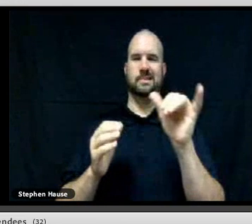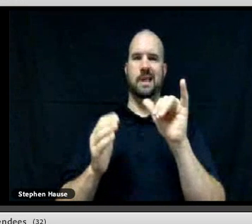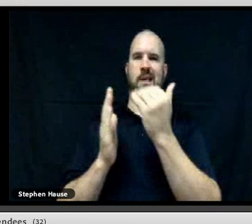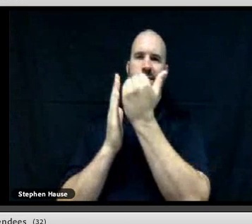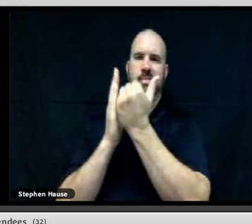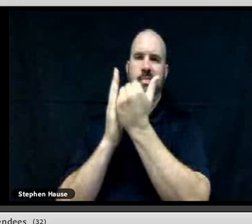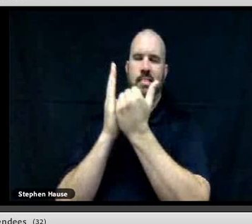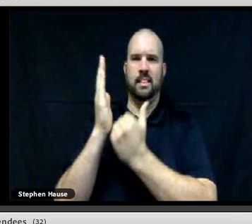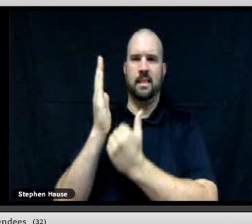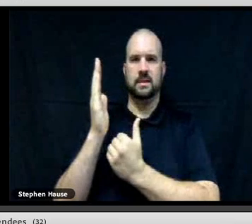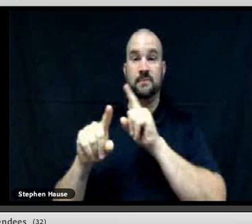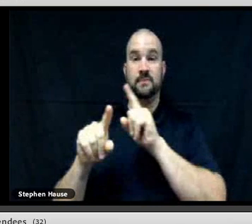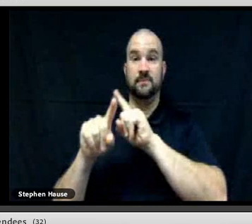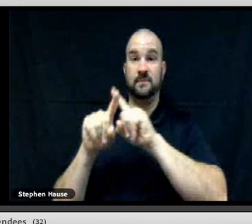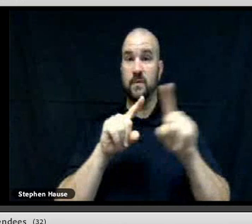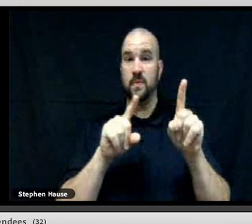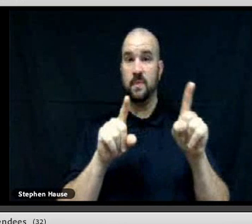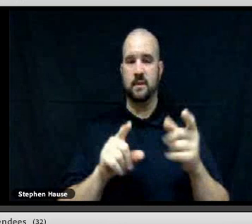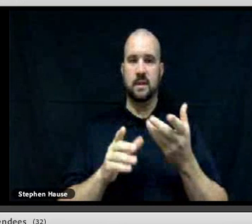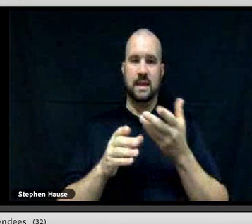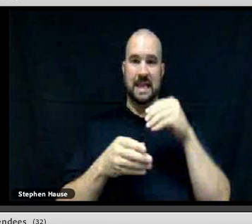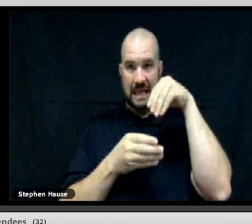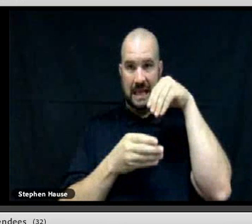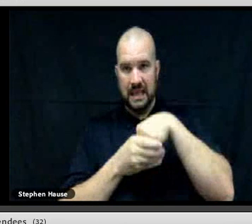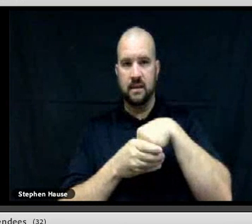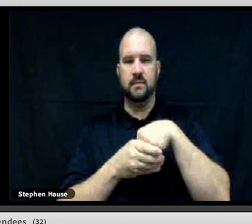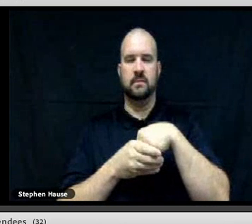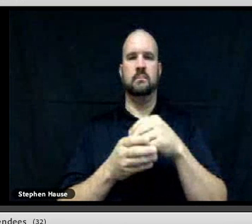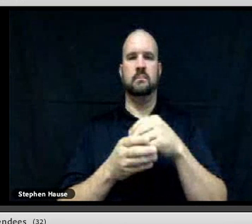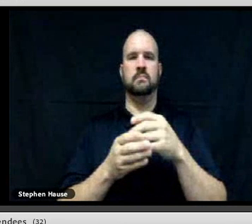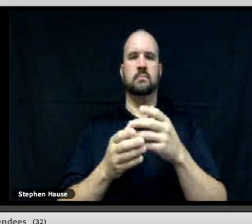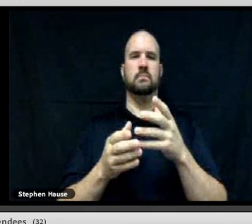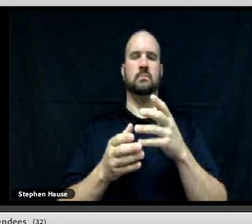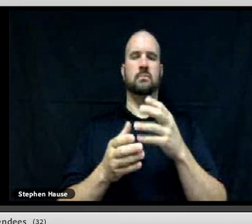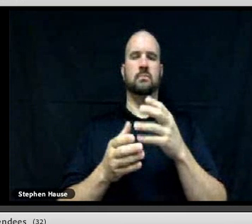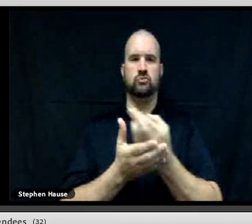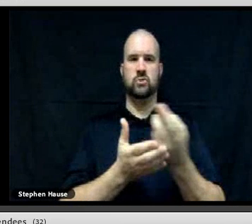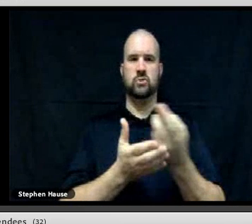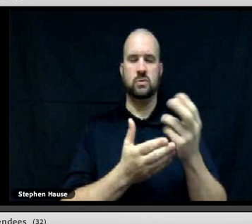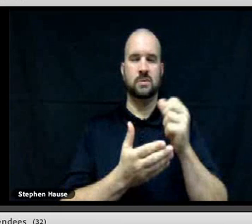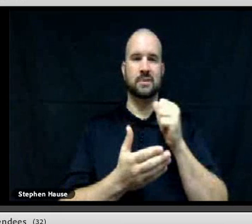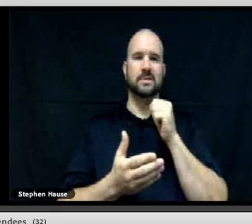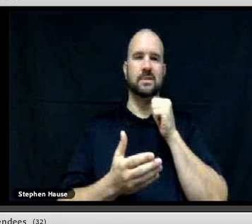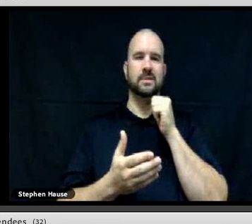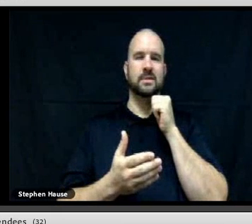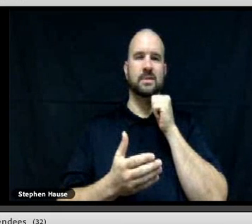within their collection, rather than having, uh, curated, um, questions